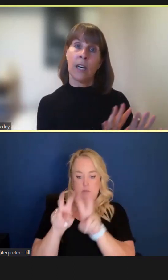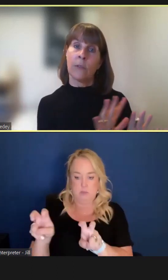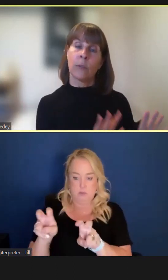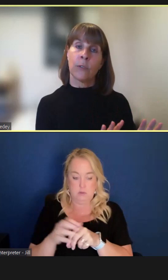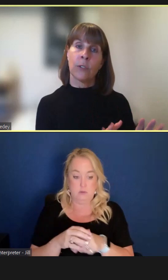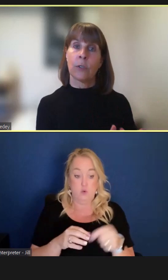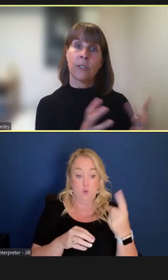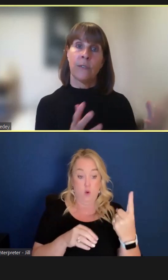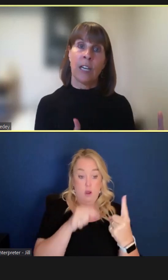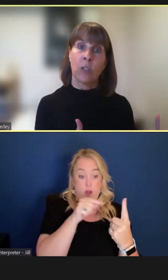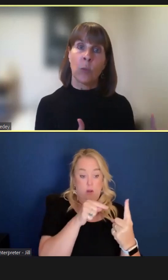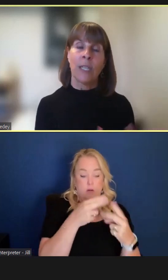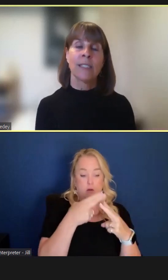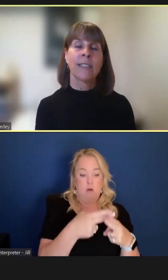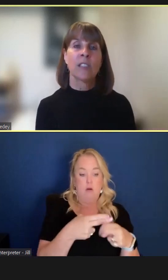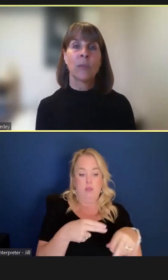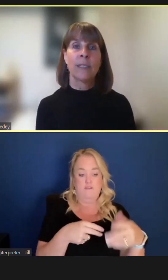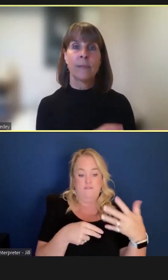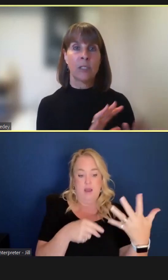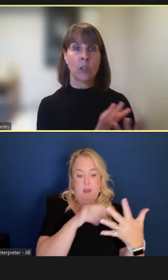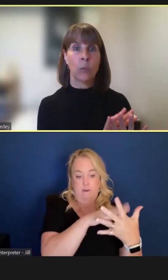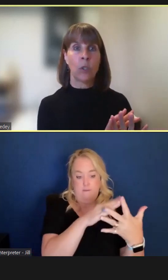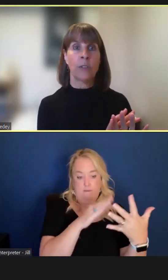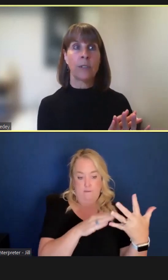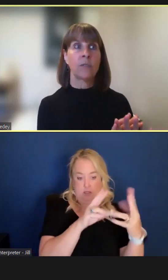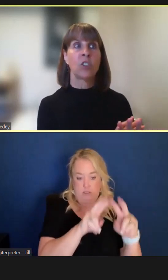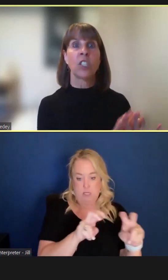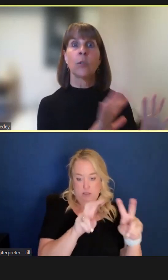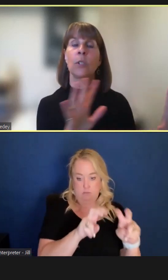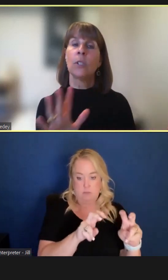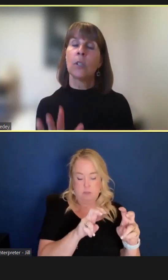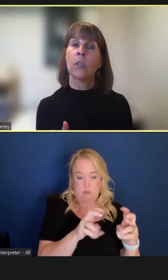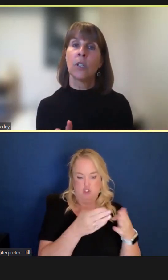referred to as a five domain assessment it's more of a general look at the